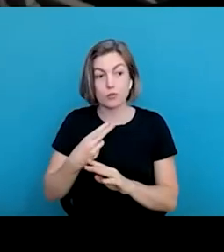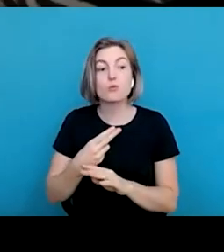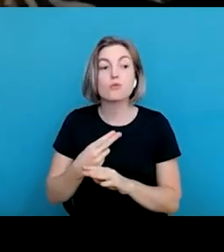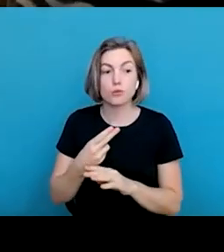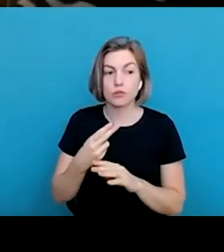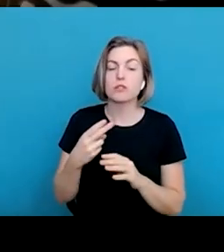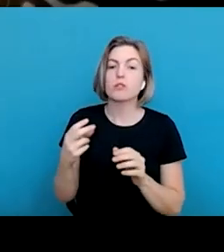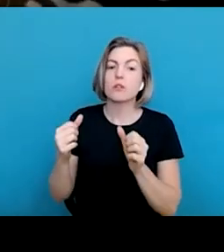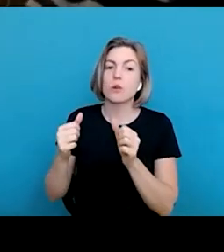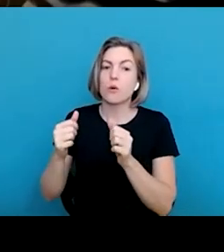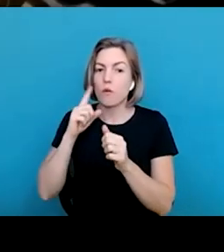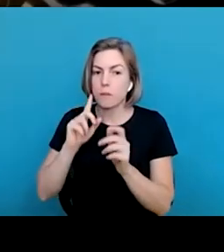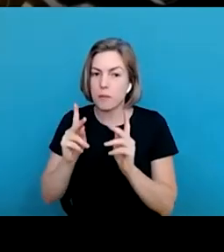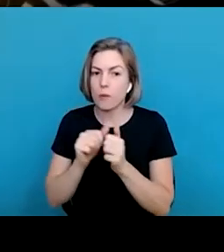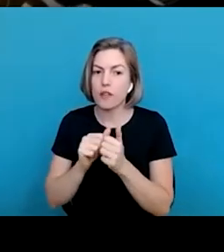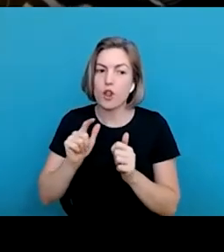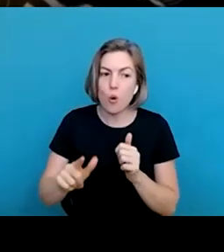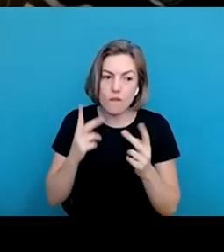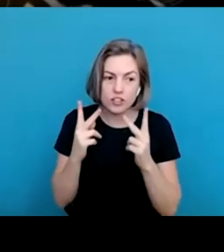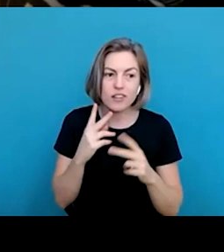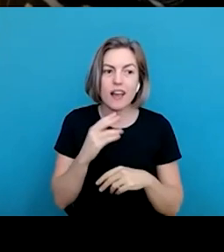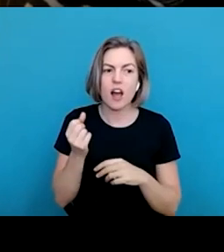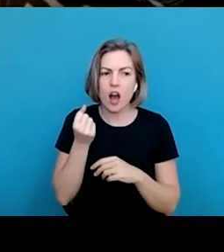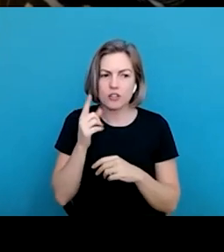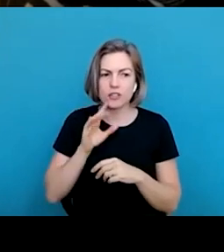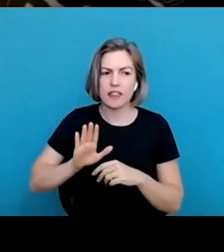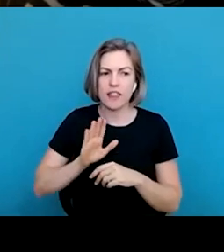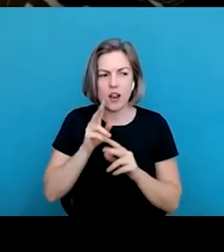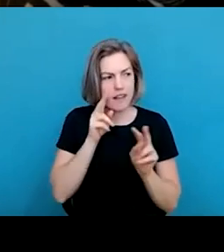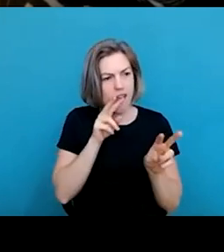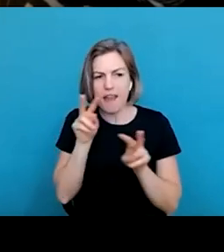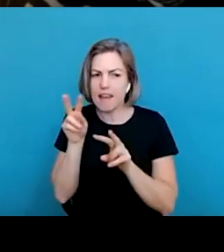people with low vision and understand their gaze, their intent so that we